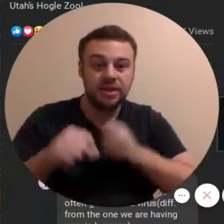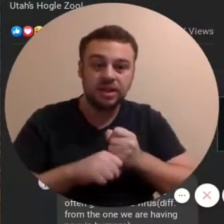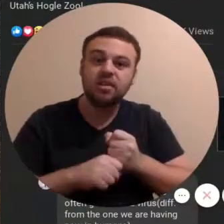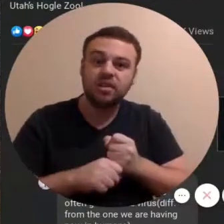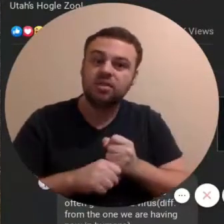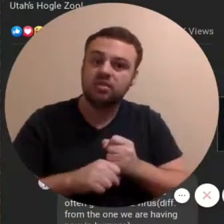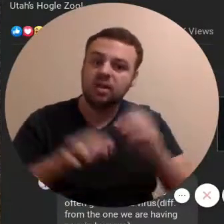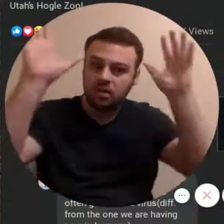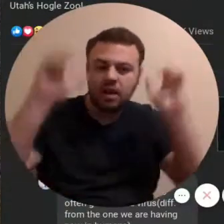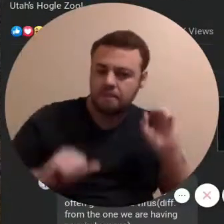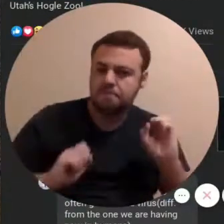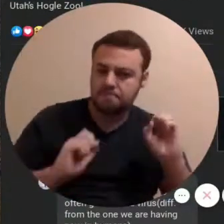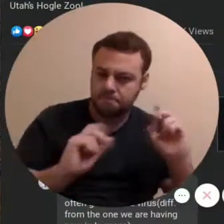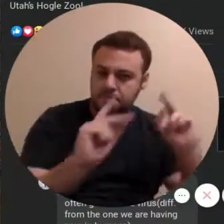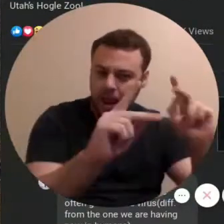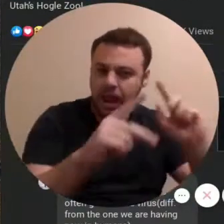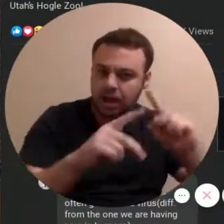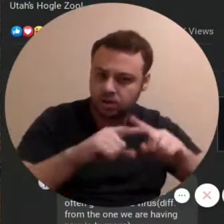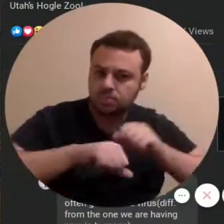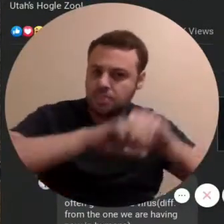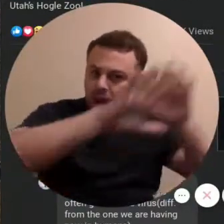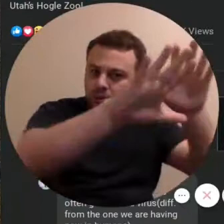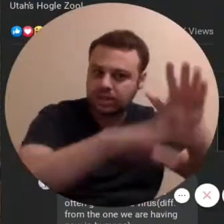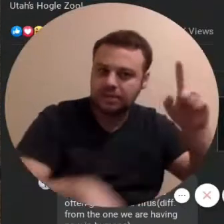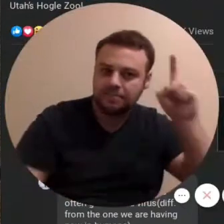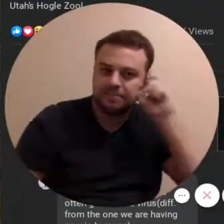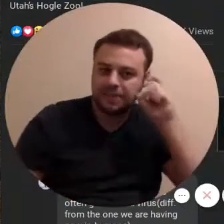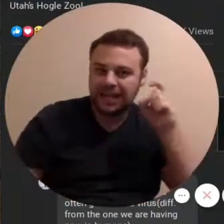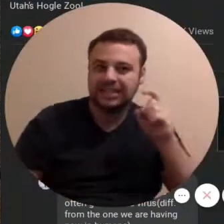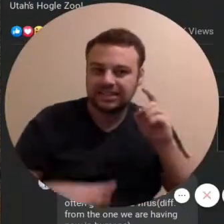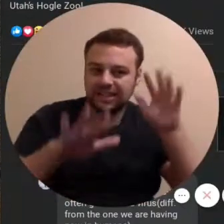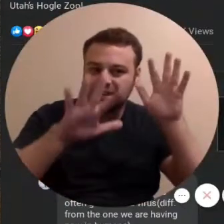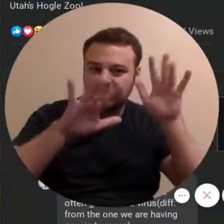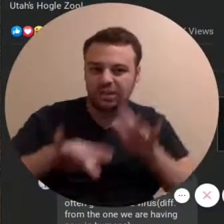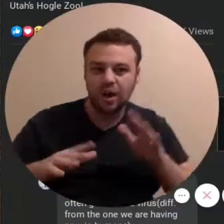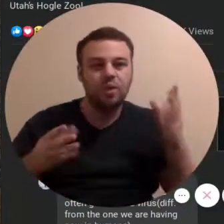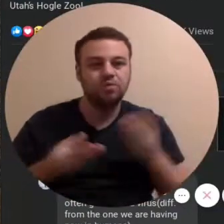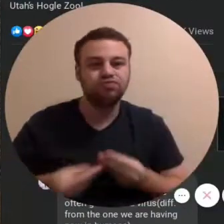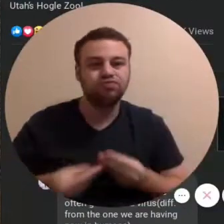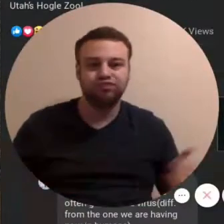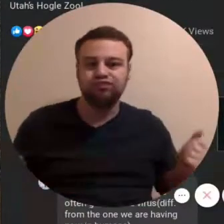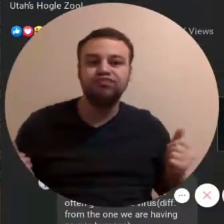to diminish in the mountain areas, so the cougars will also be moving up more